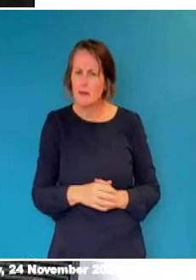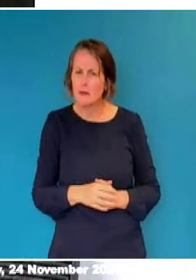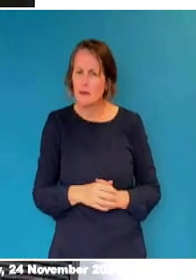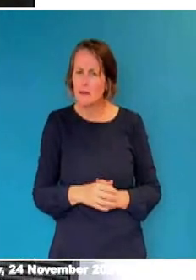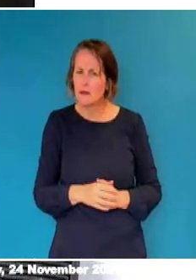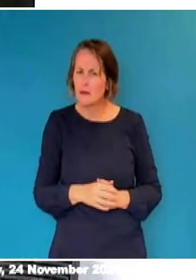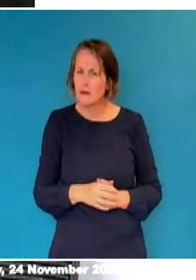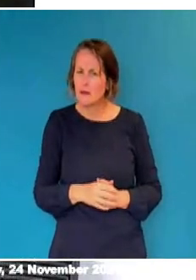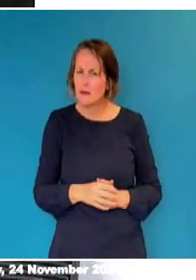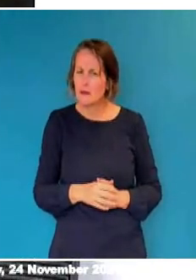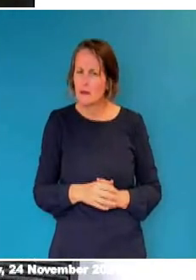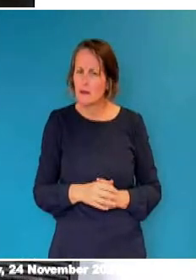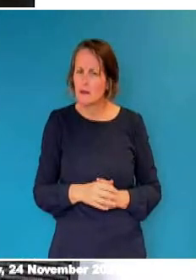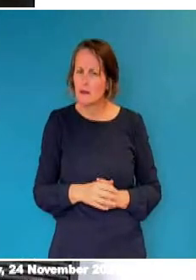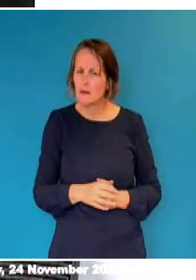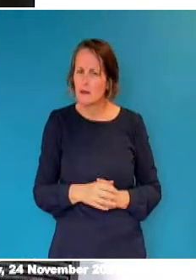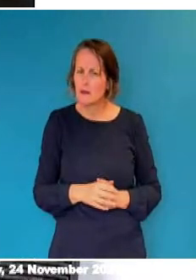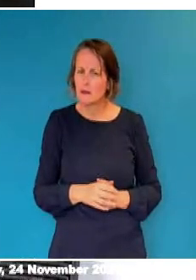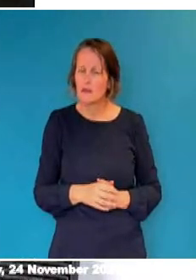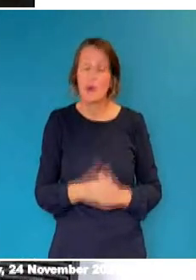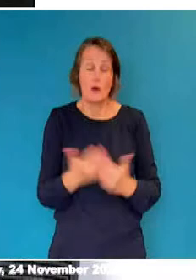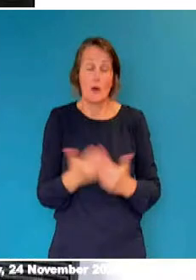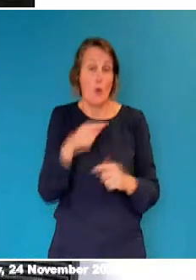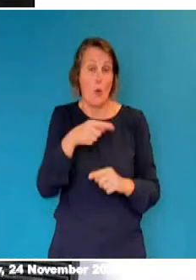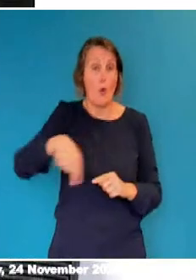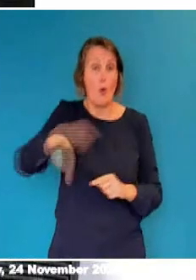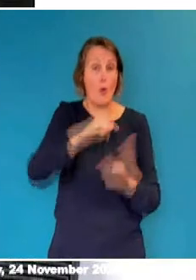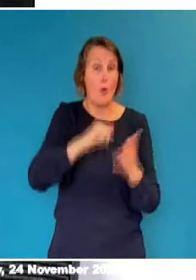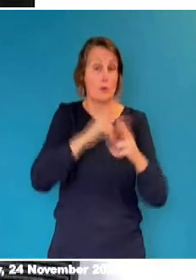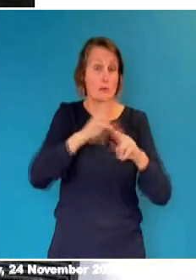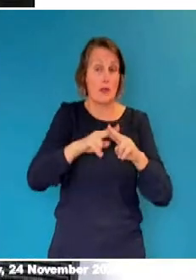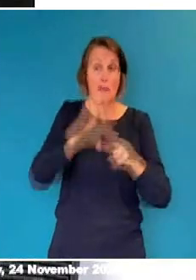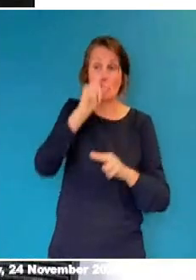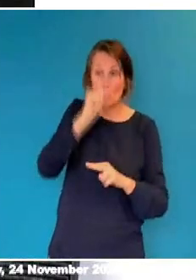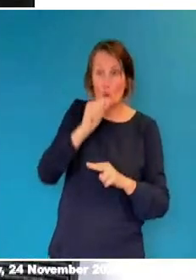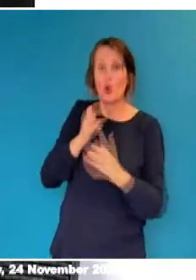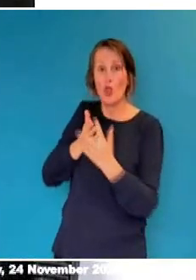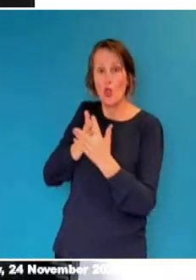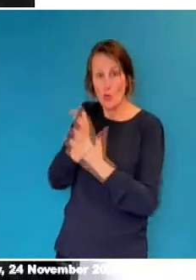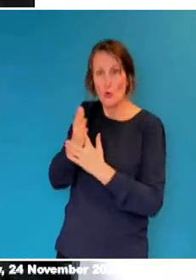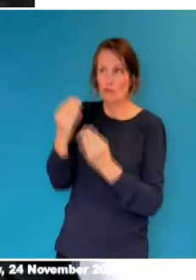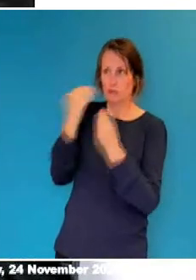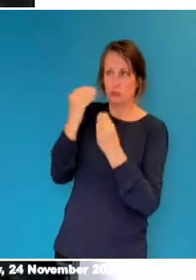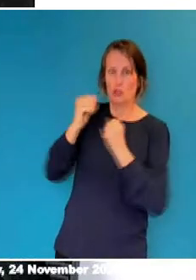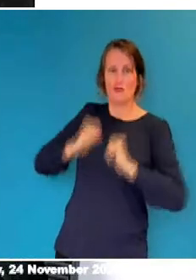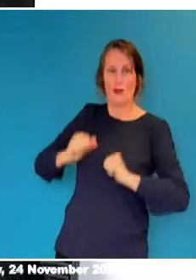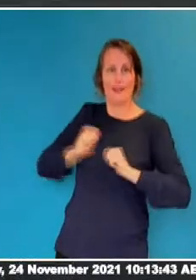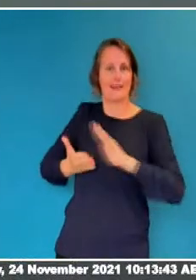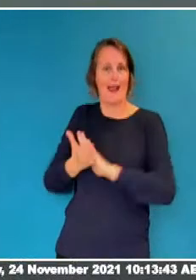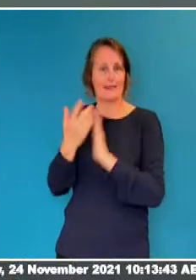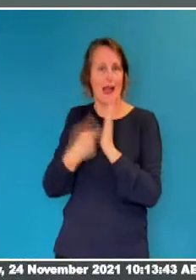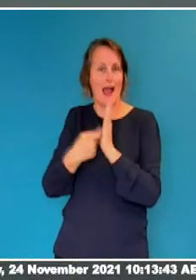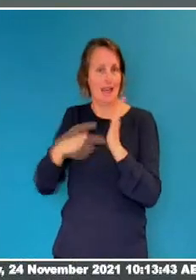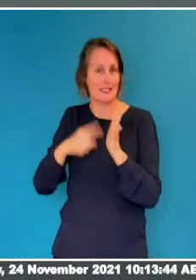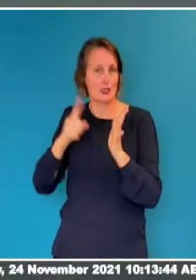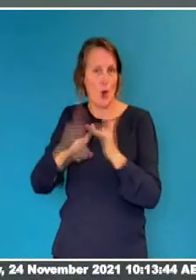All our employees have an opportunity to go through our RTO training, do thousands and thousands of hours each year.